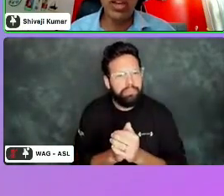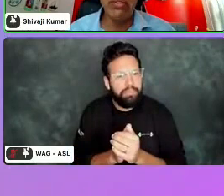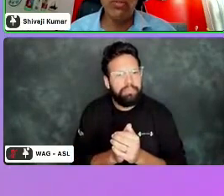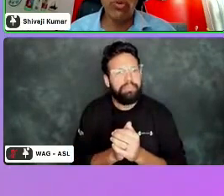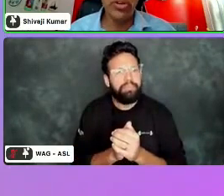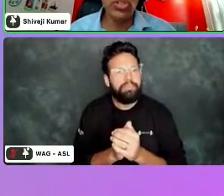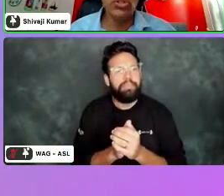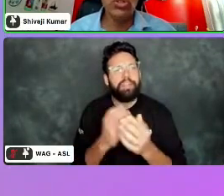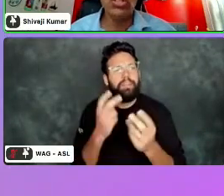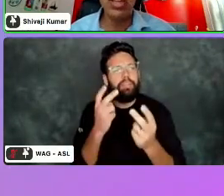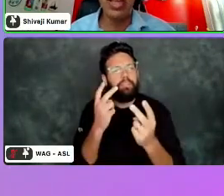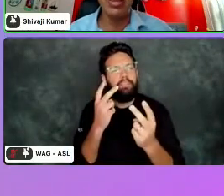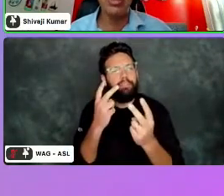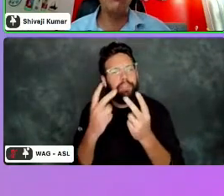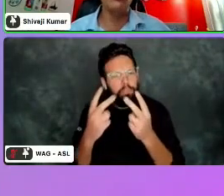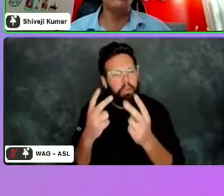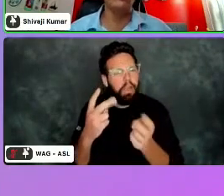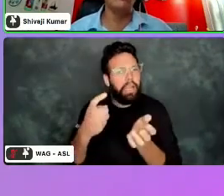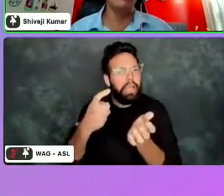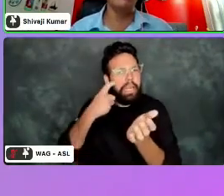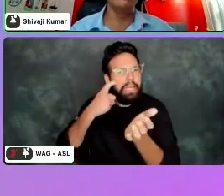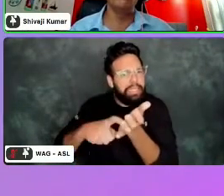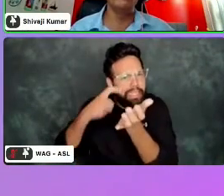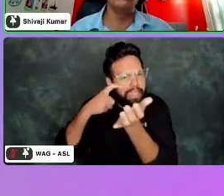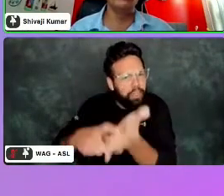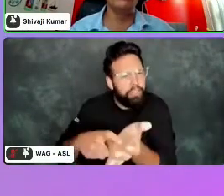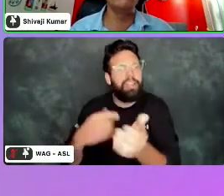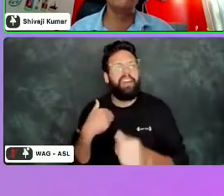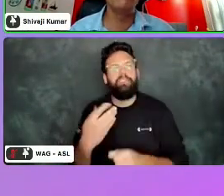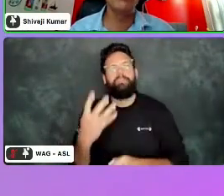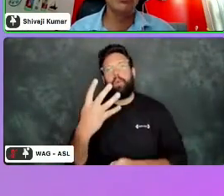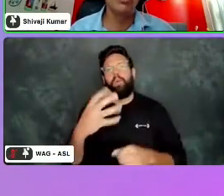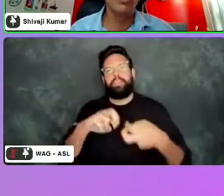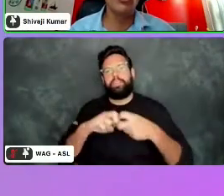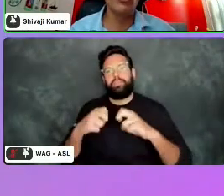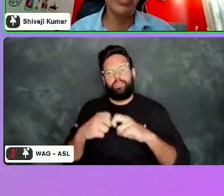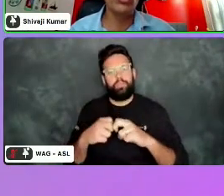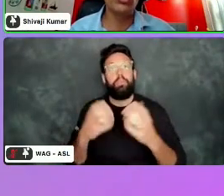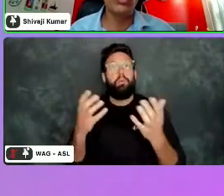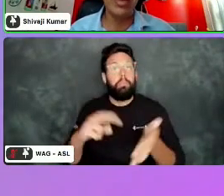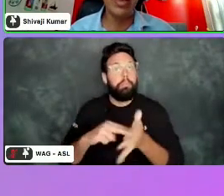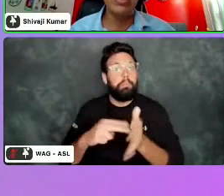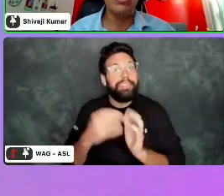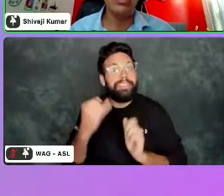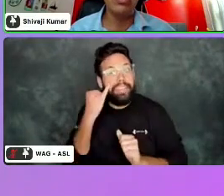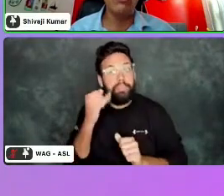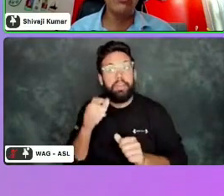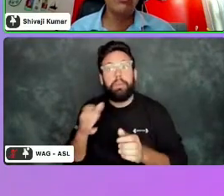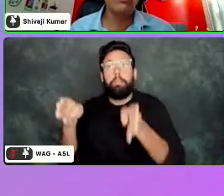There are four issues and if you are a keyboard user, you wanna make sure that, you know,